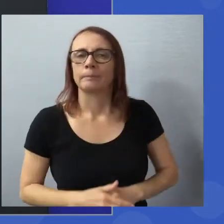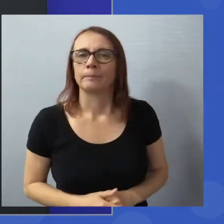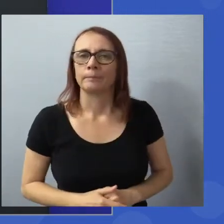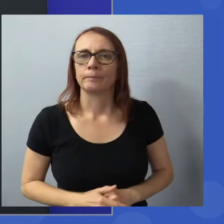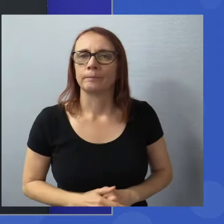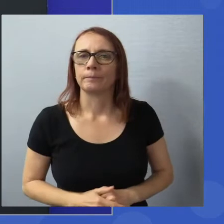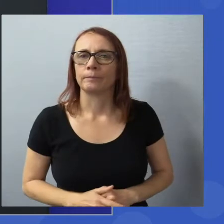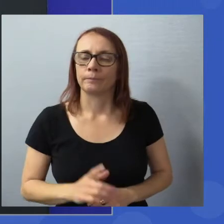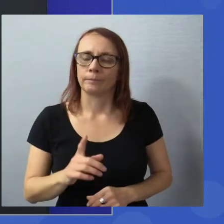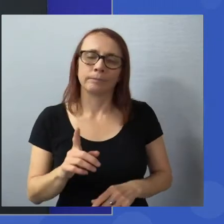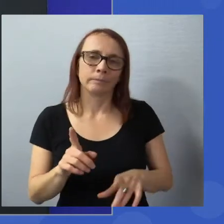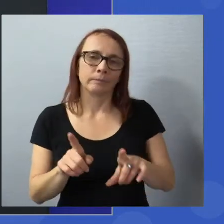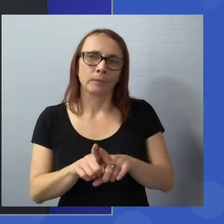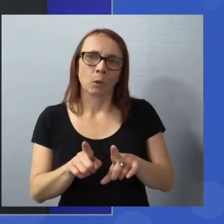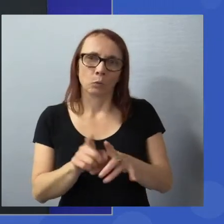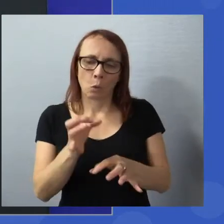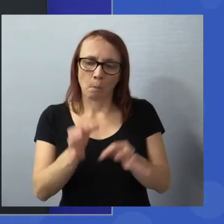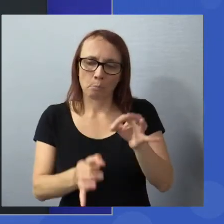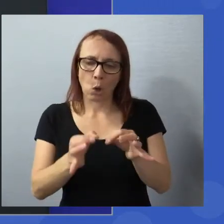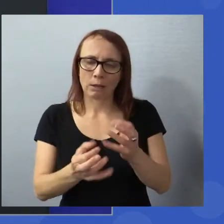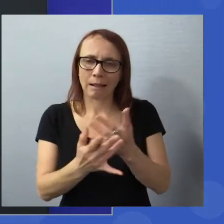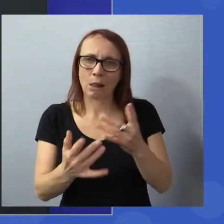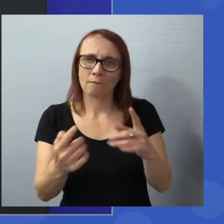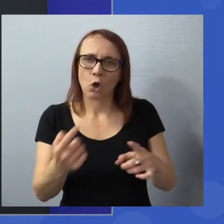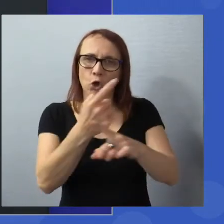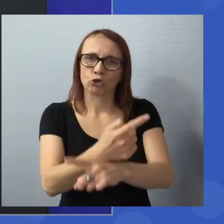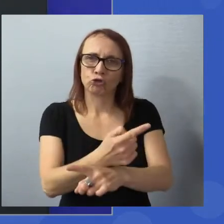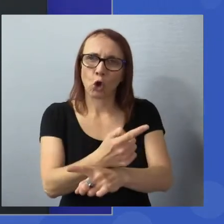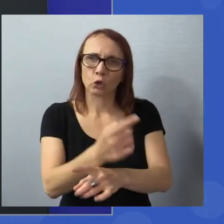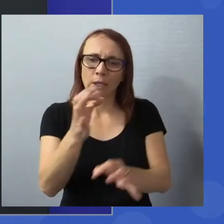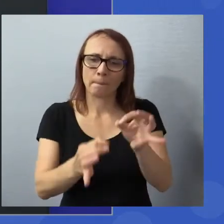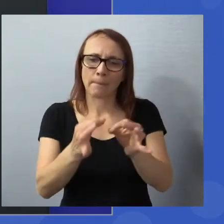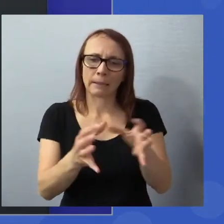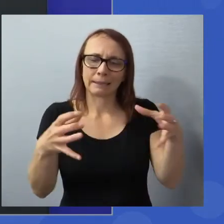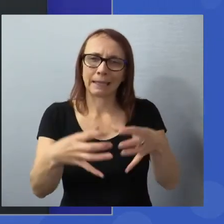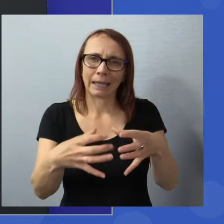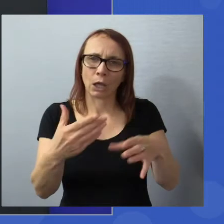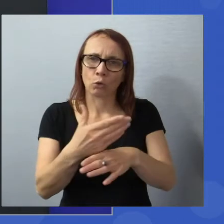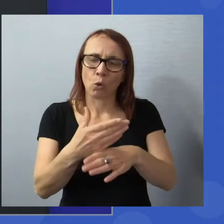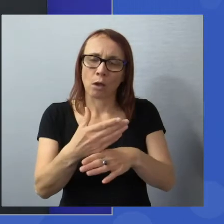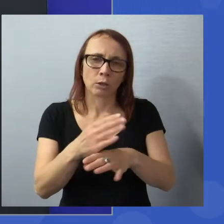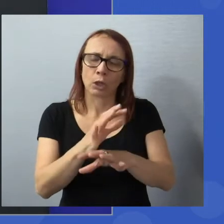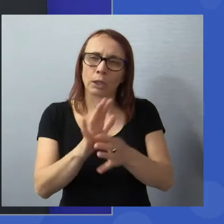politics involving a lot of cross party cooperation isn't necessarily perfect so